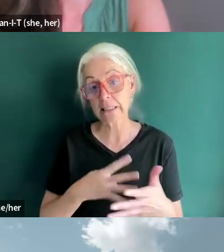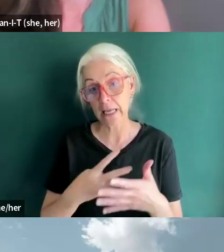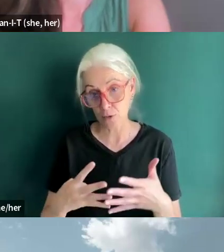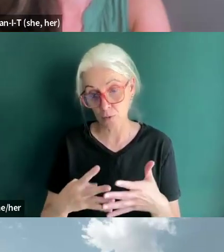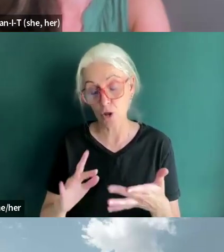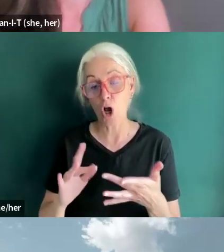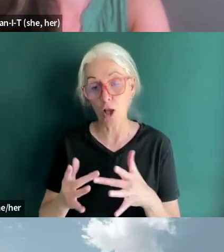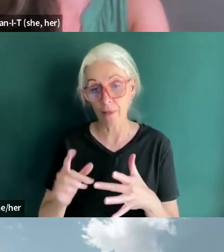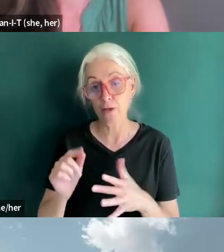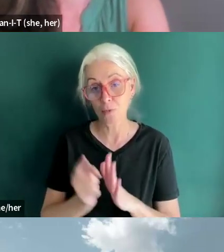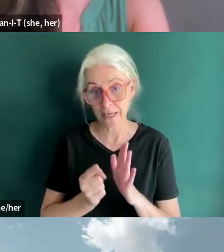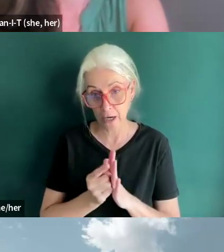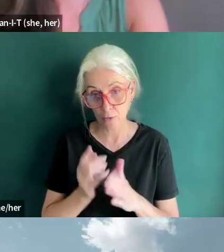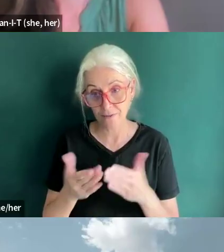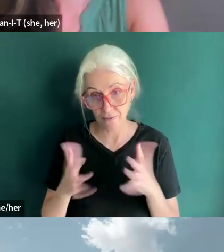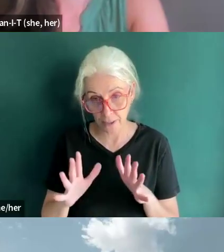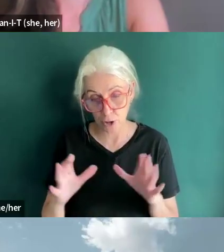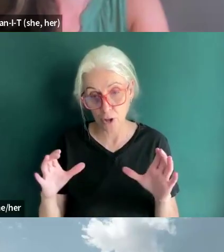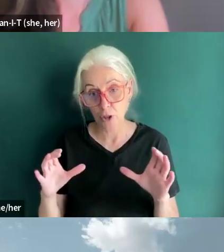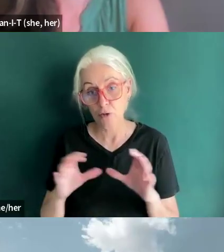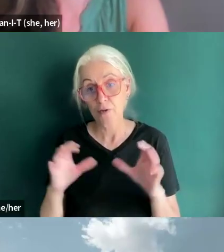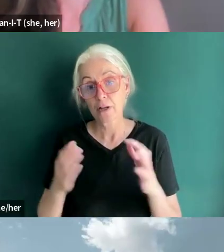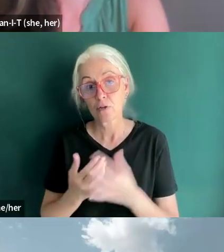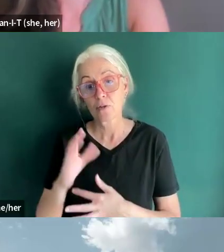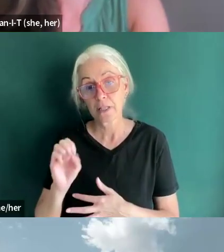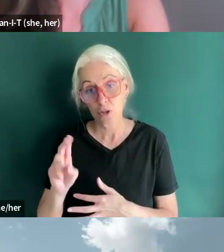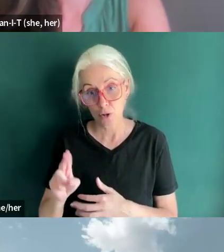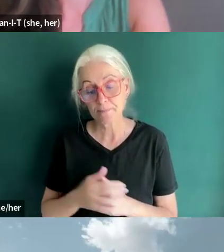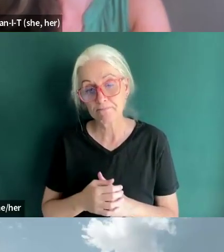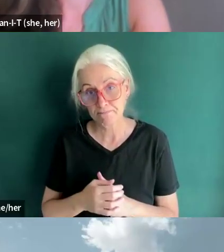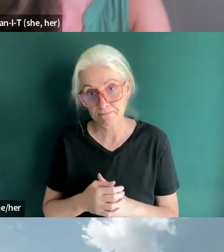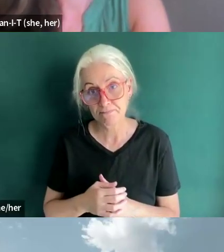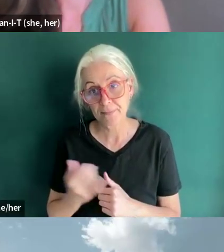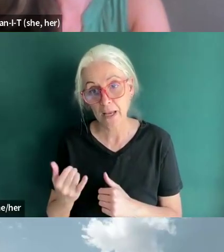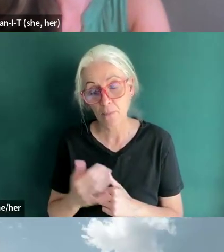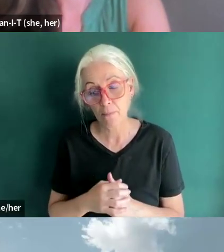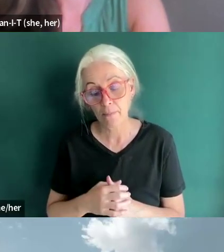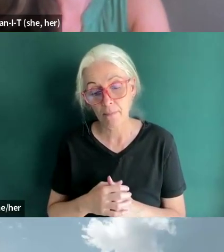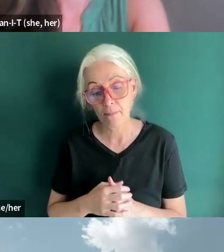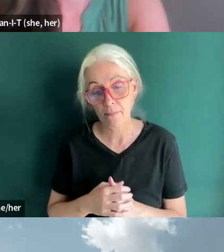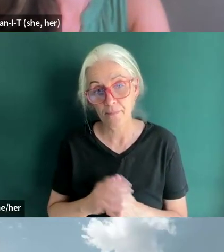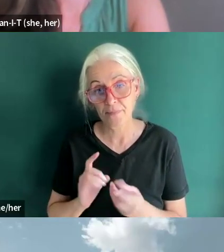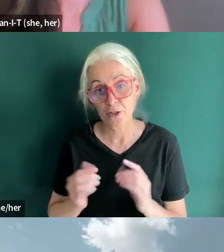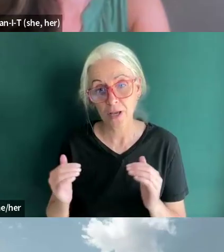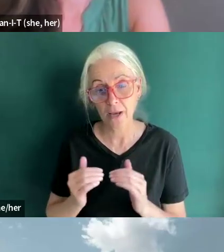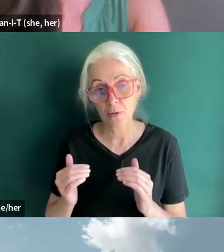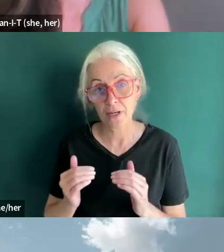the end of it, certification through CSU. Now, during the digital equity planning process, we